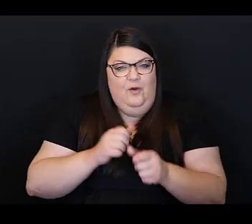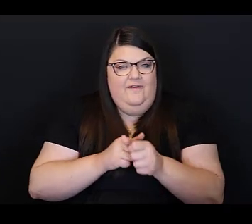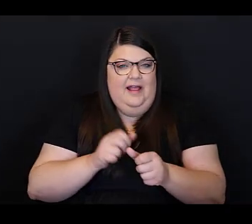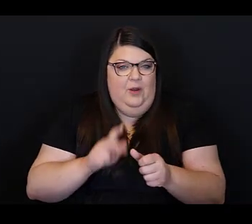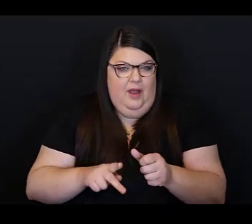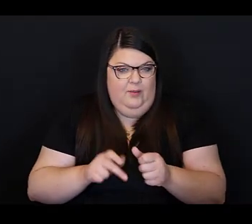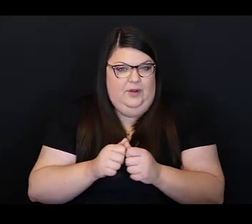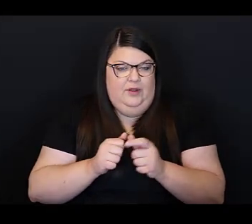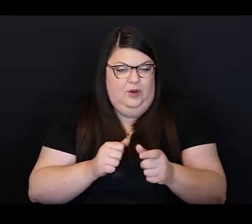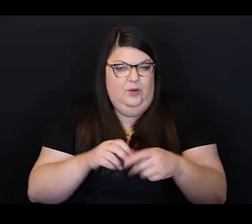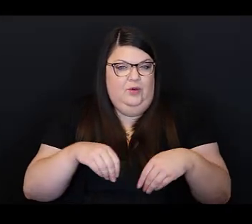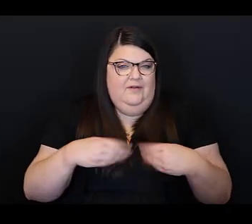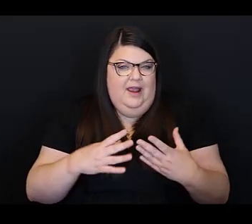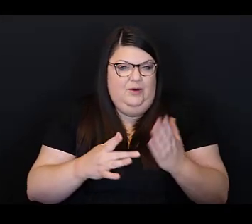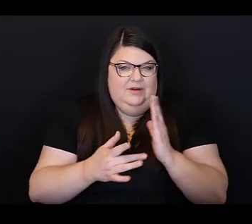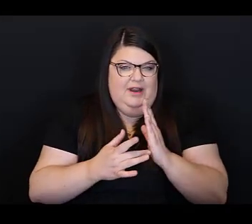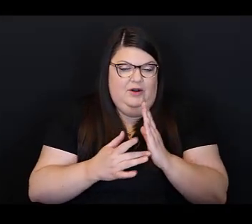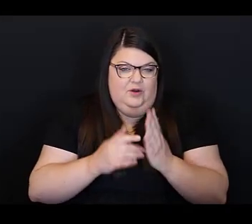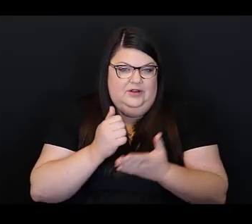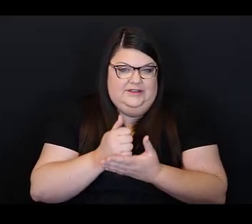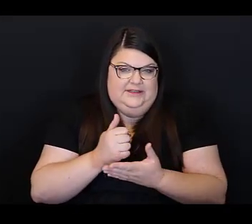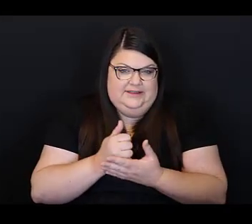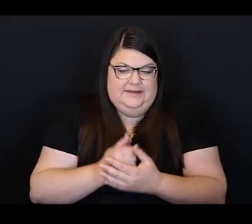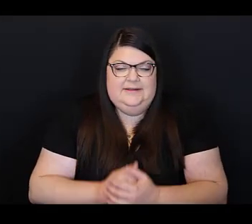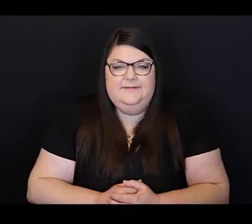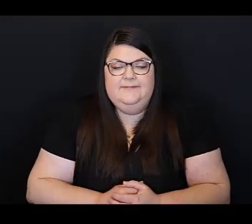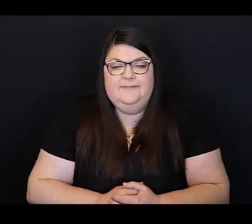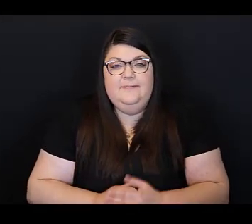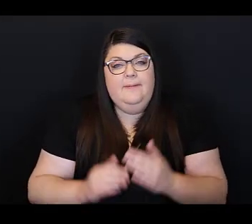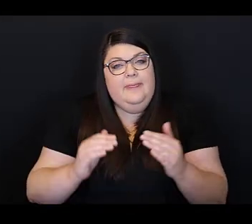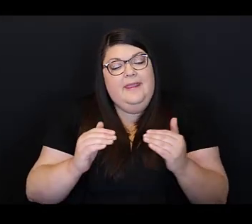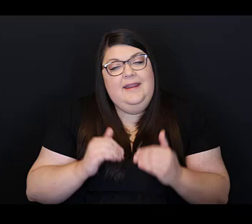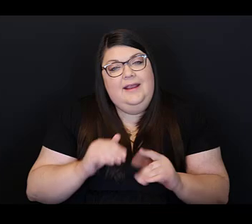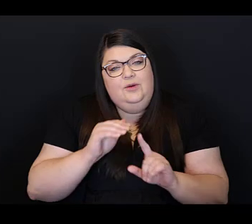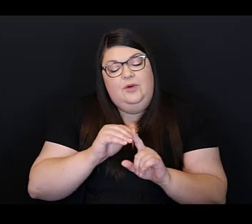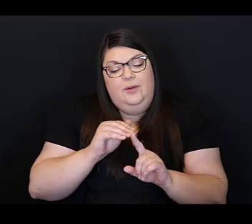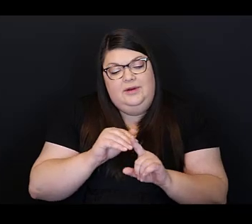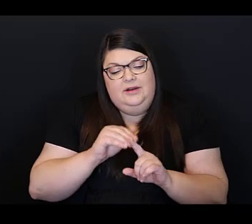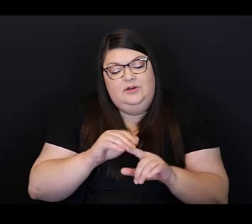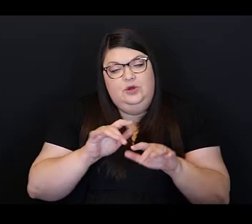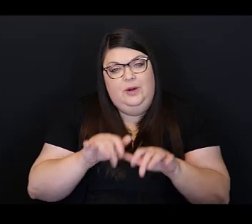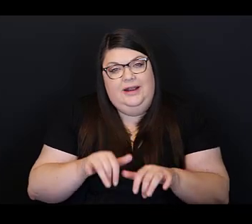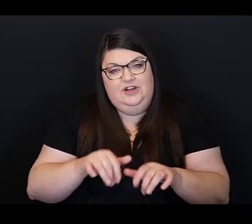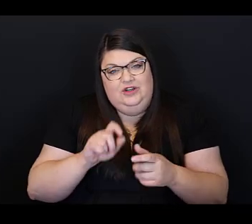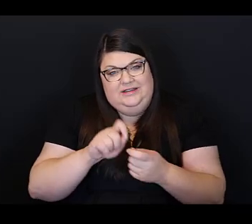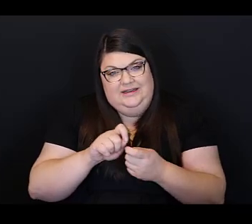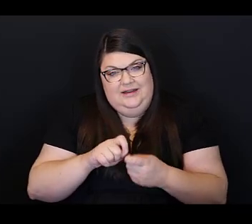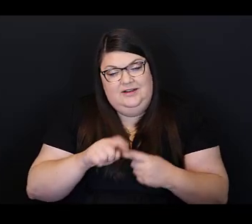with you to provide you with technical assistance. Next, you will be prompted to enter details about